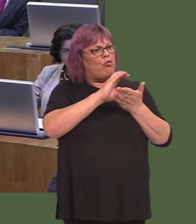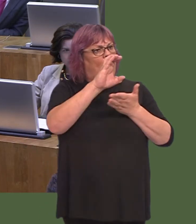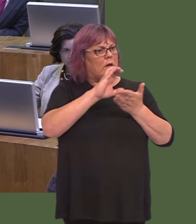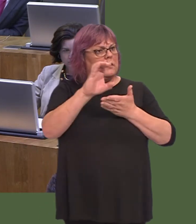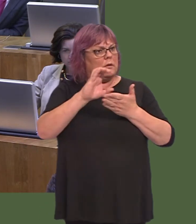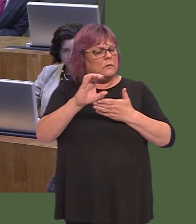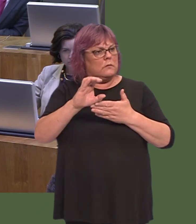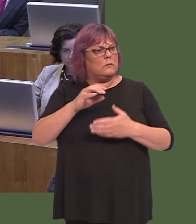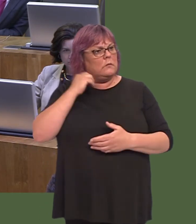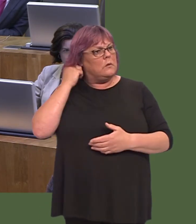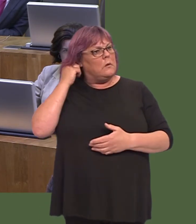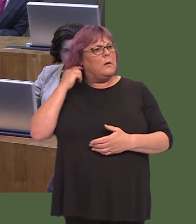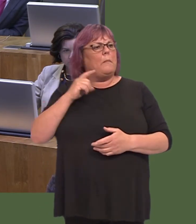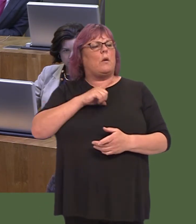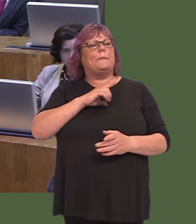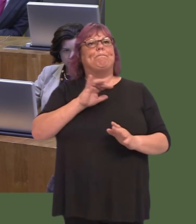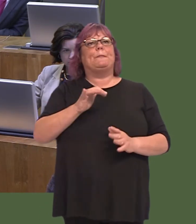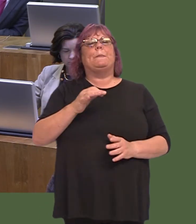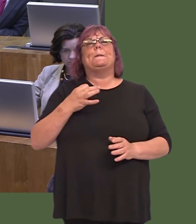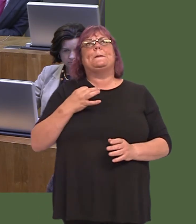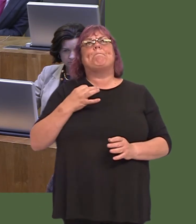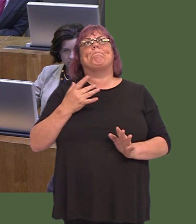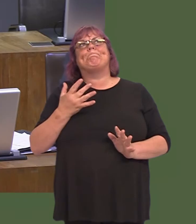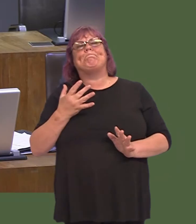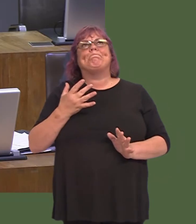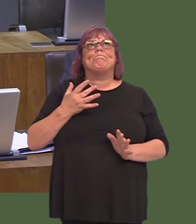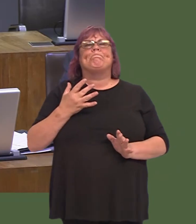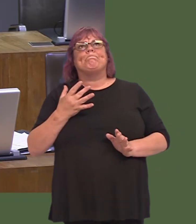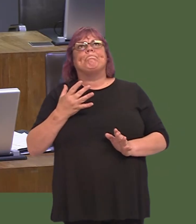through removing duplication, because the temptation sometimes is to create a number